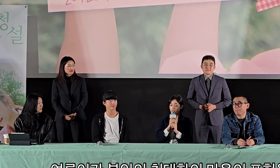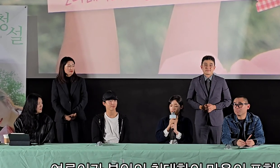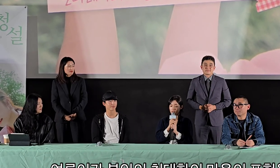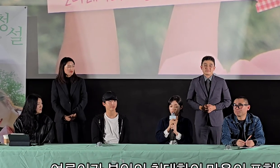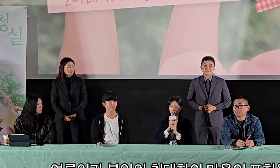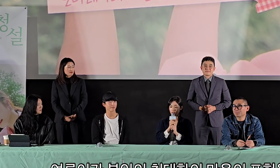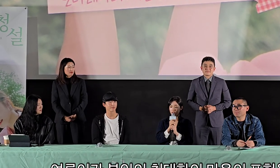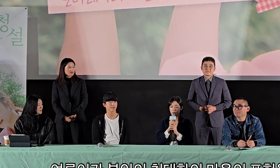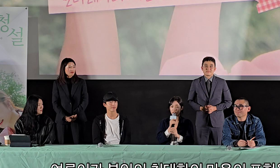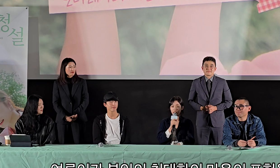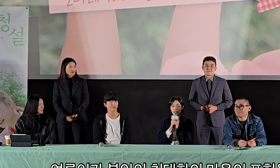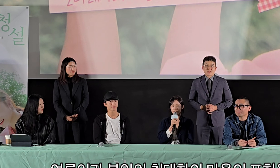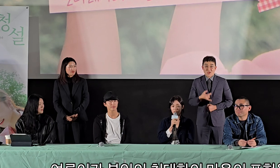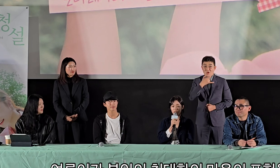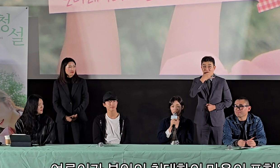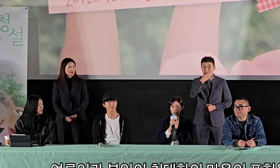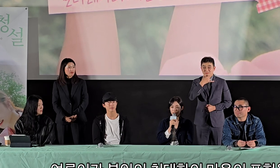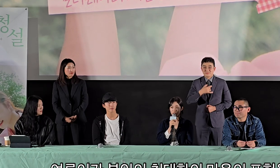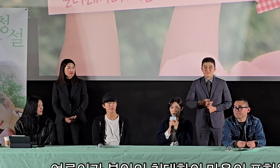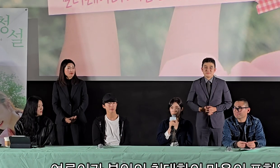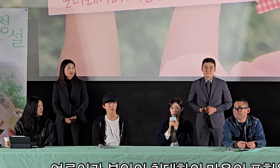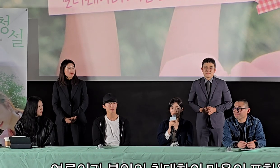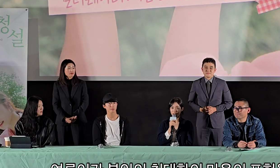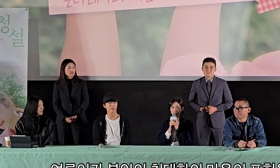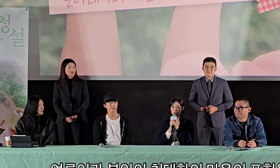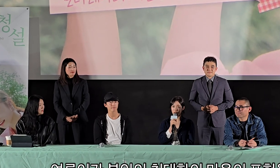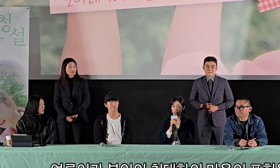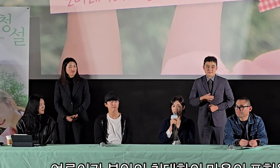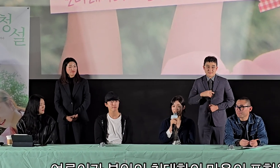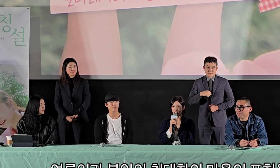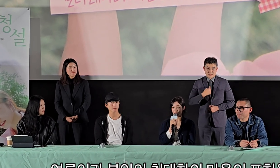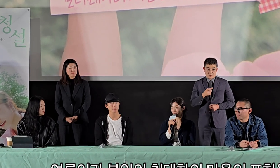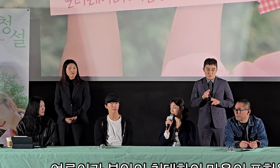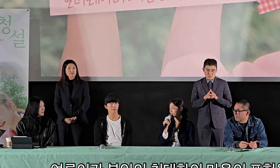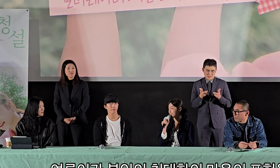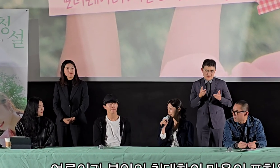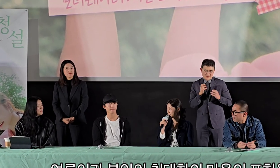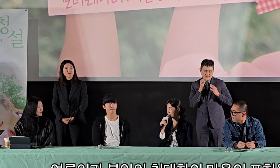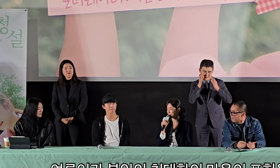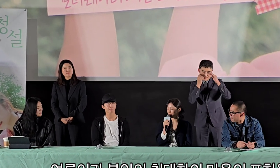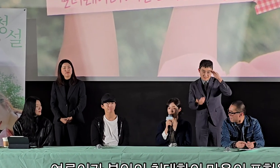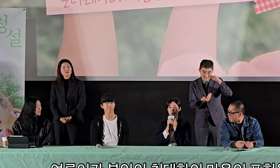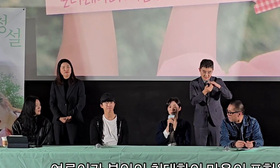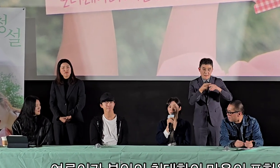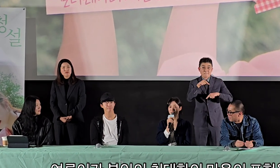It's a cute line that courageously shows